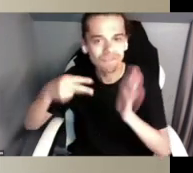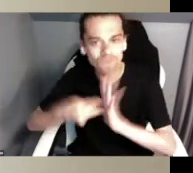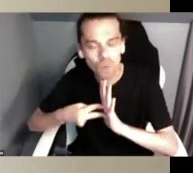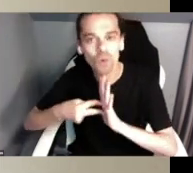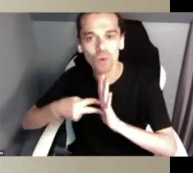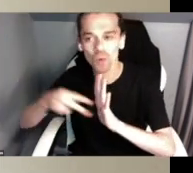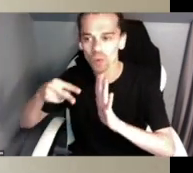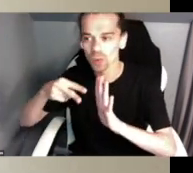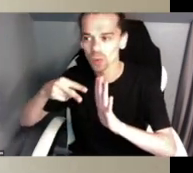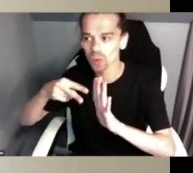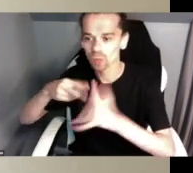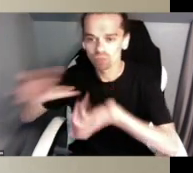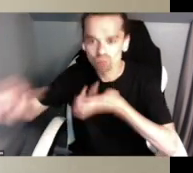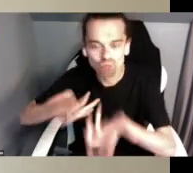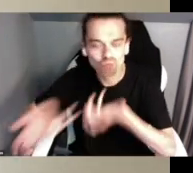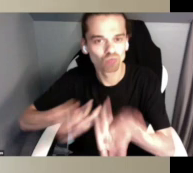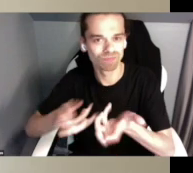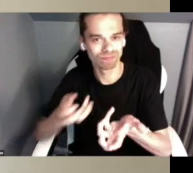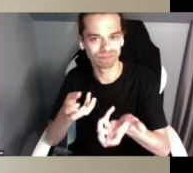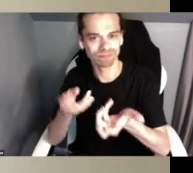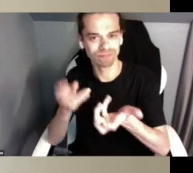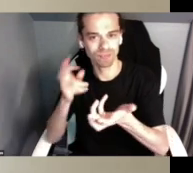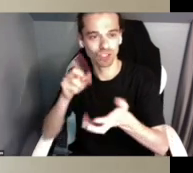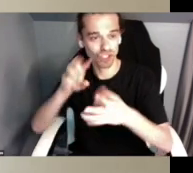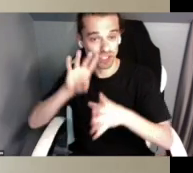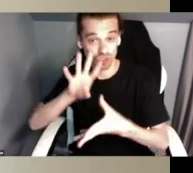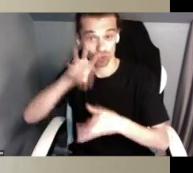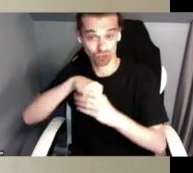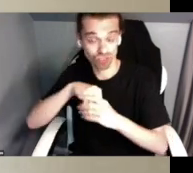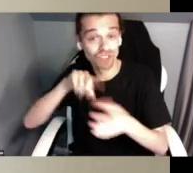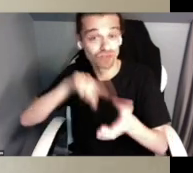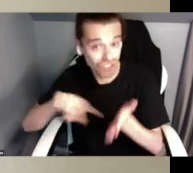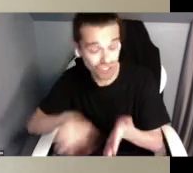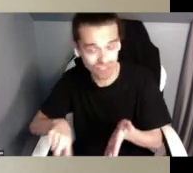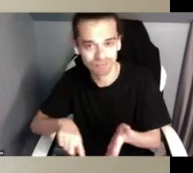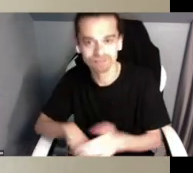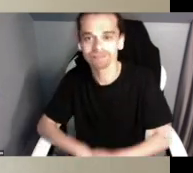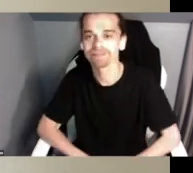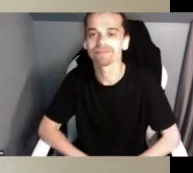in research, thank you for sharing your perspective. German, we're going to move to you